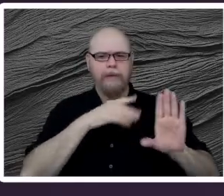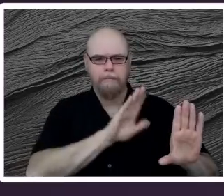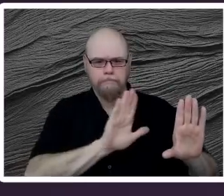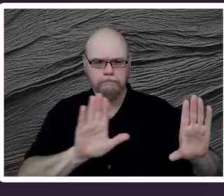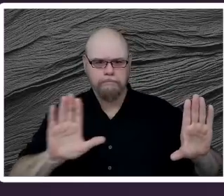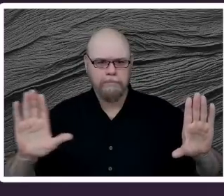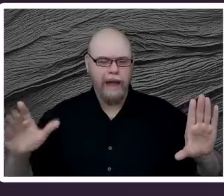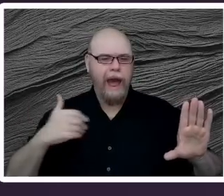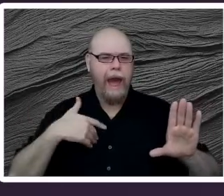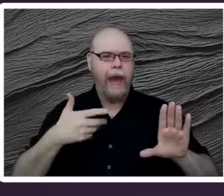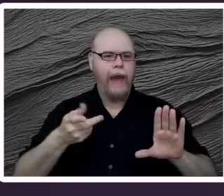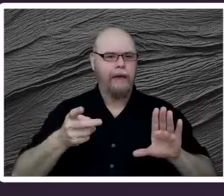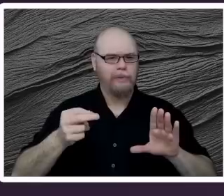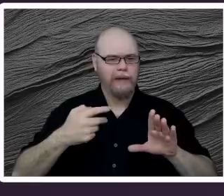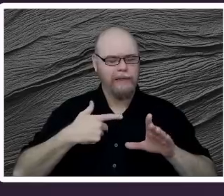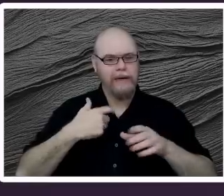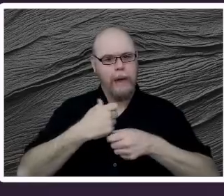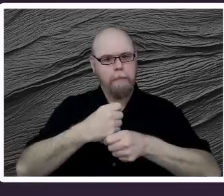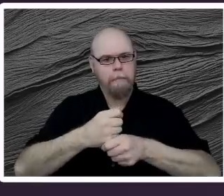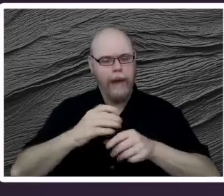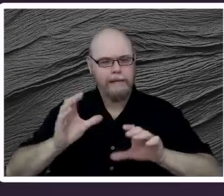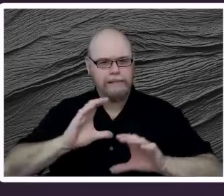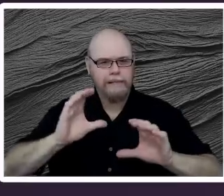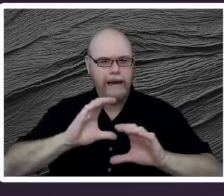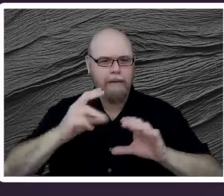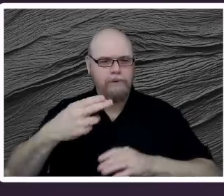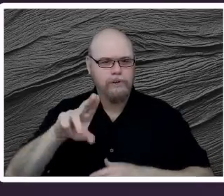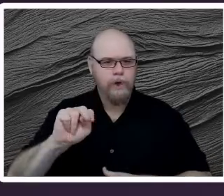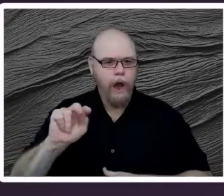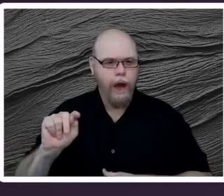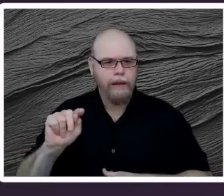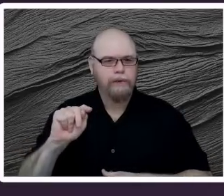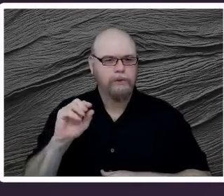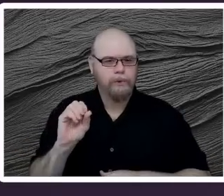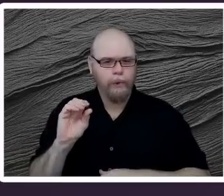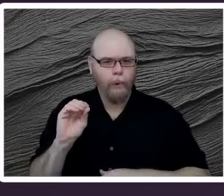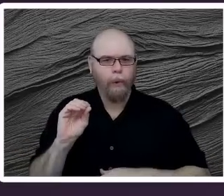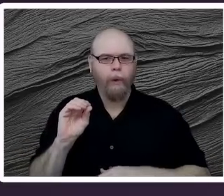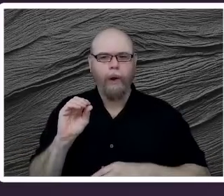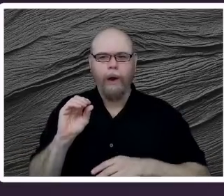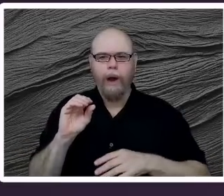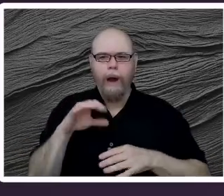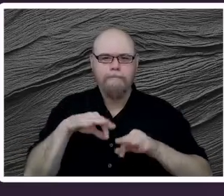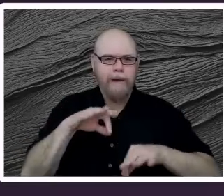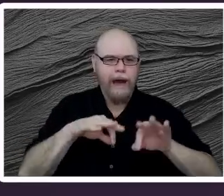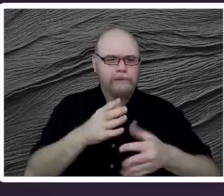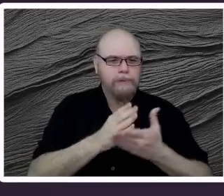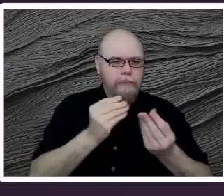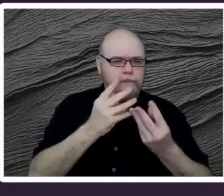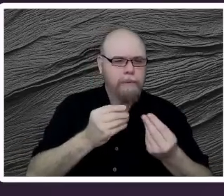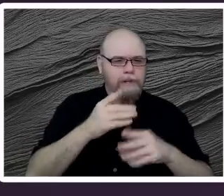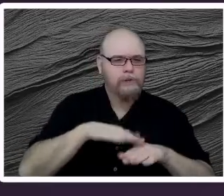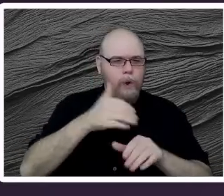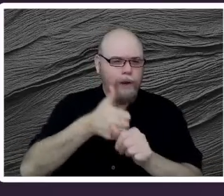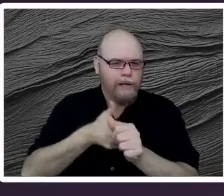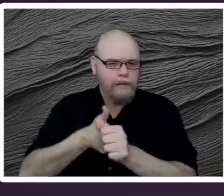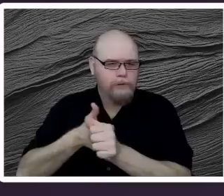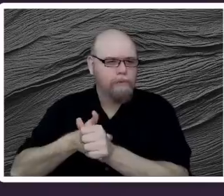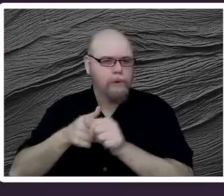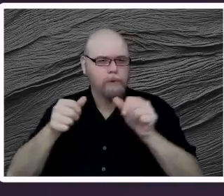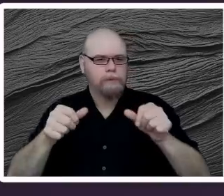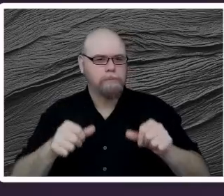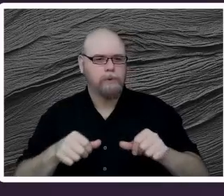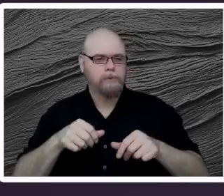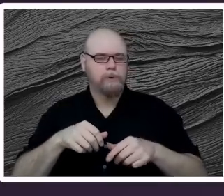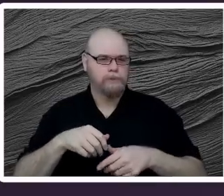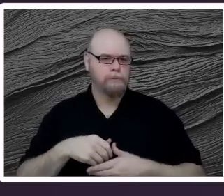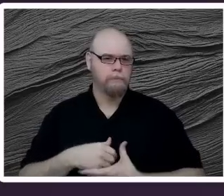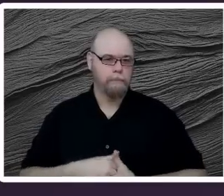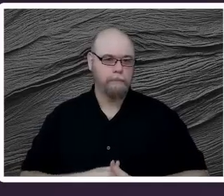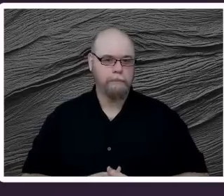of the posters and find some information contained on each of the posters.